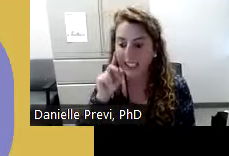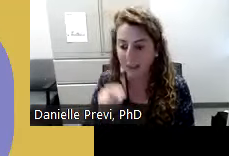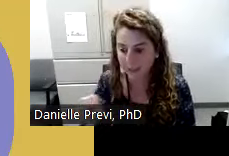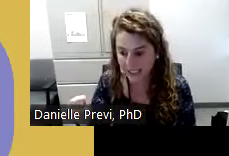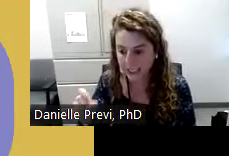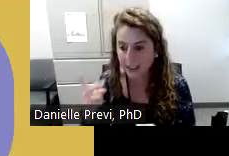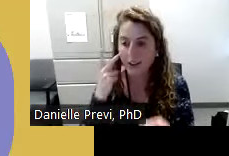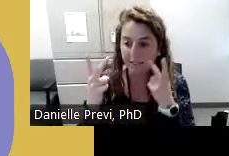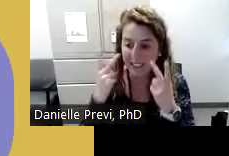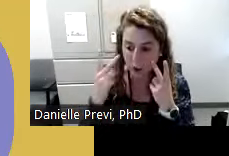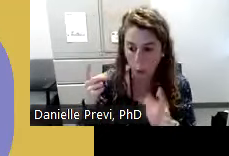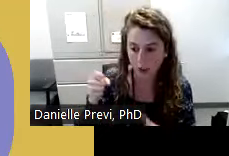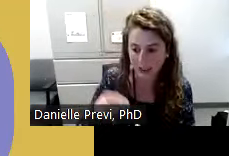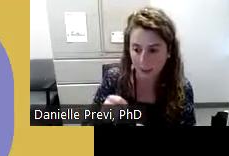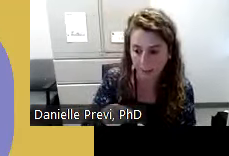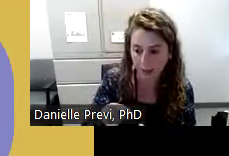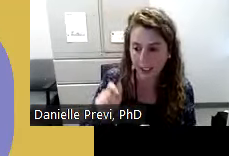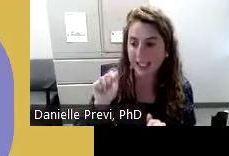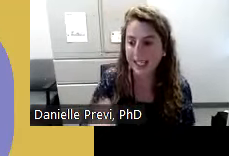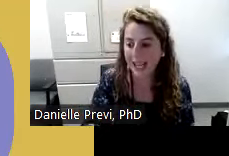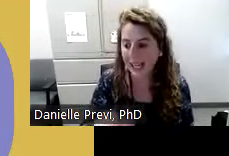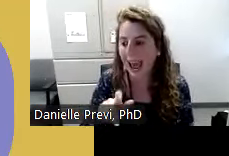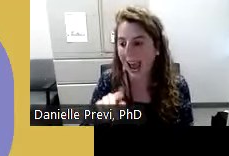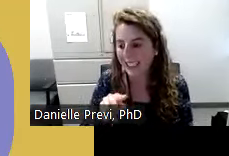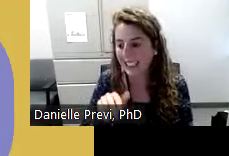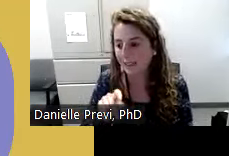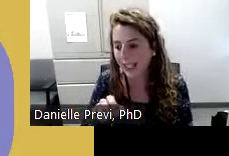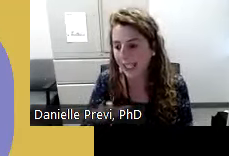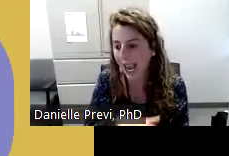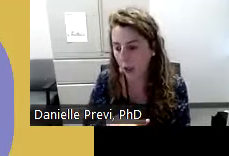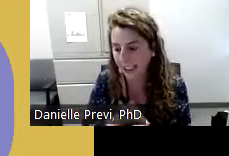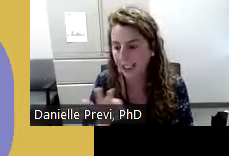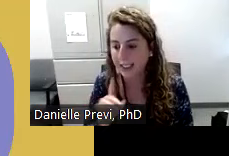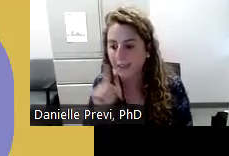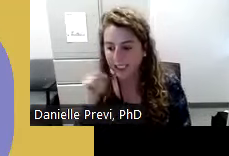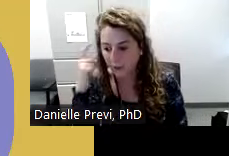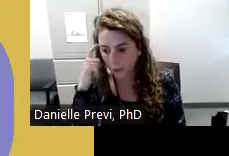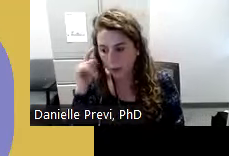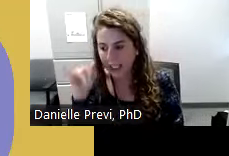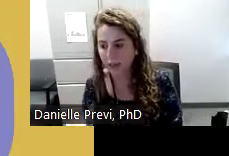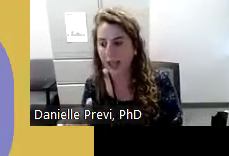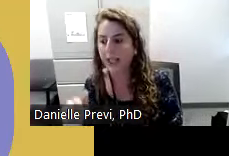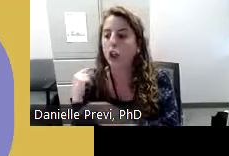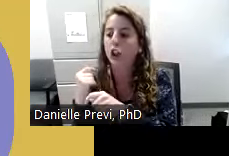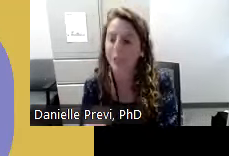such as vision. In the case of deafness, visual stimulation can activate areas of